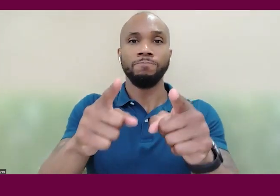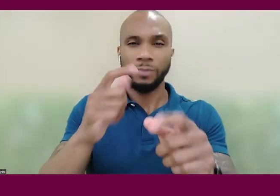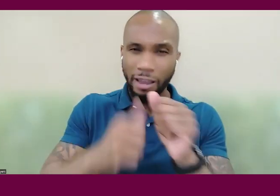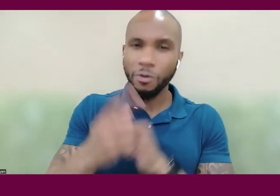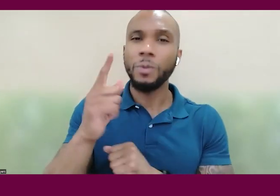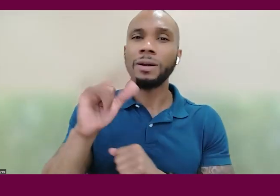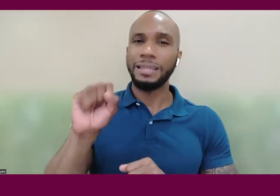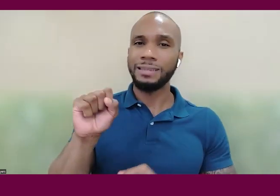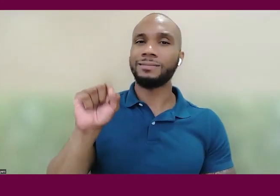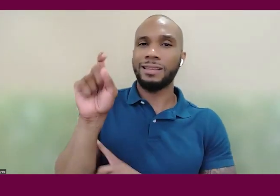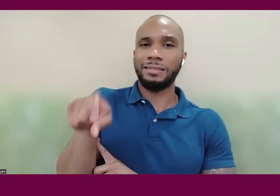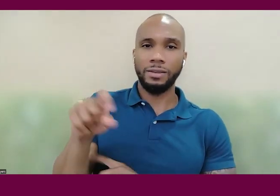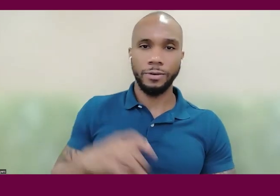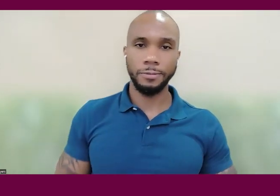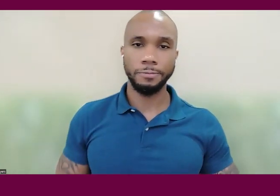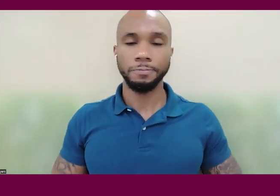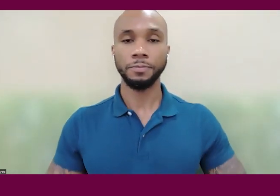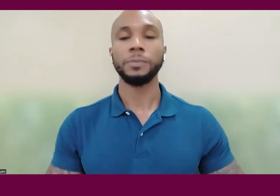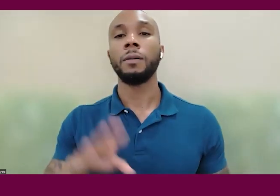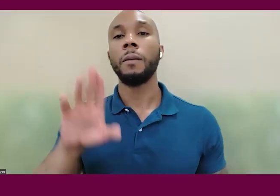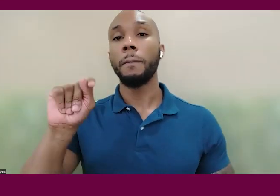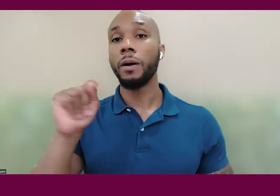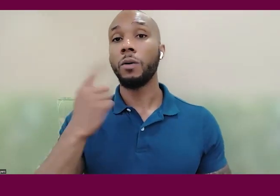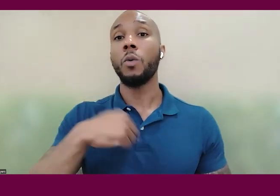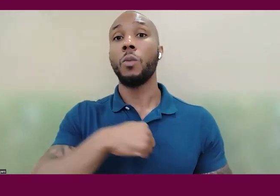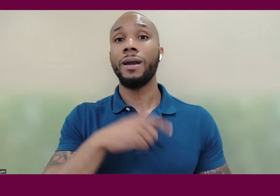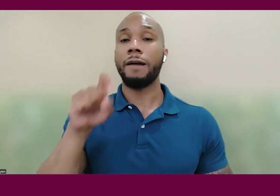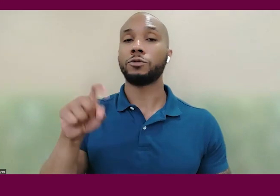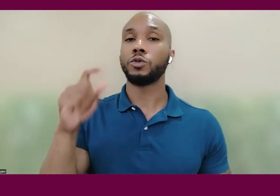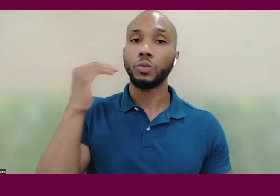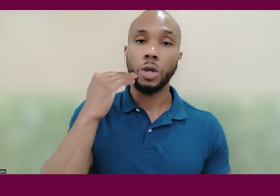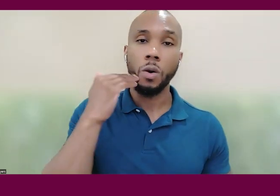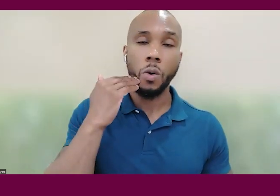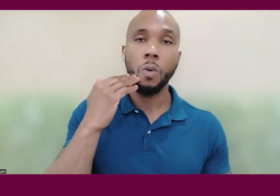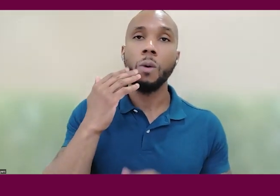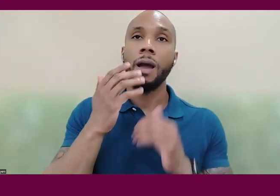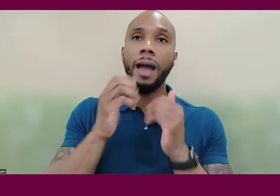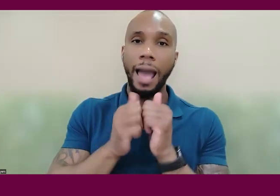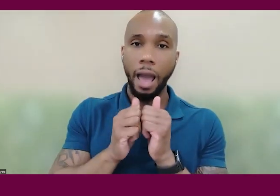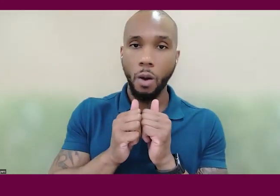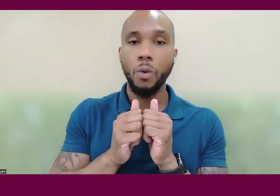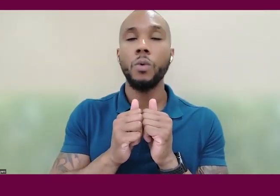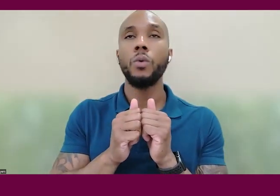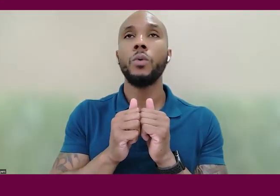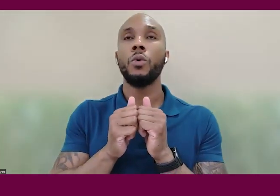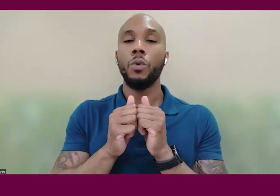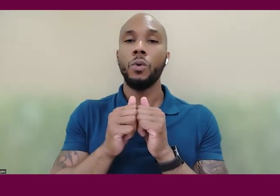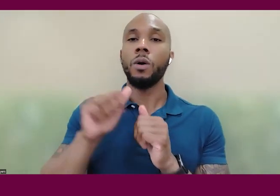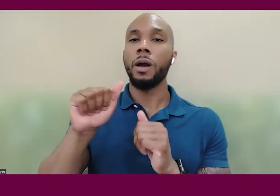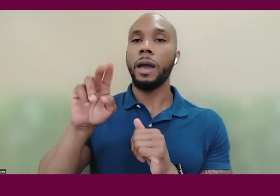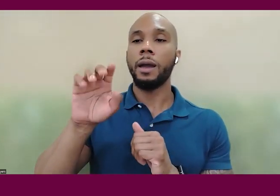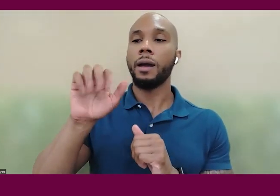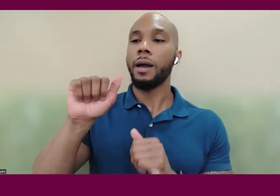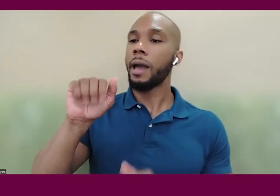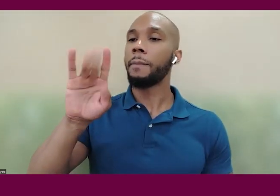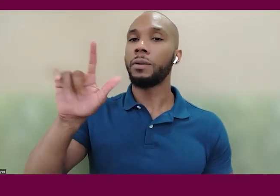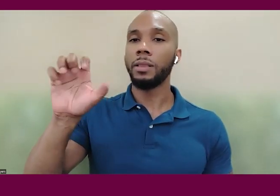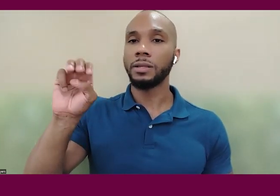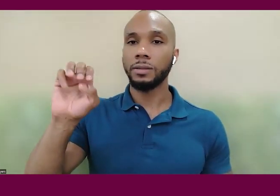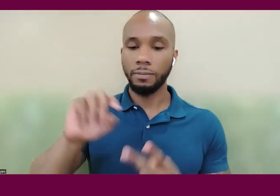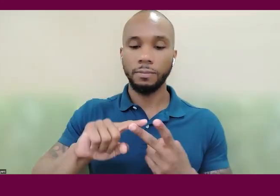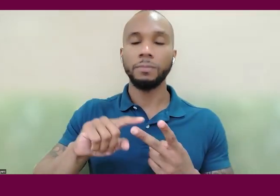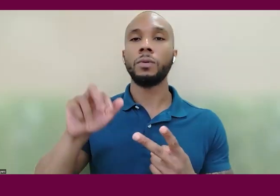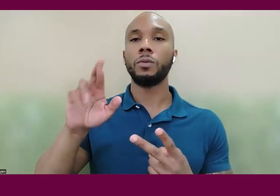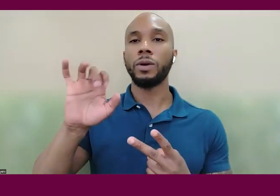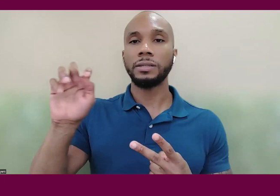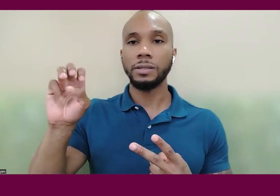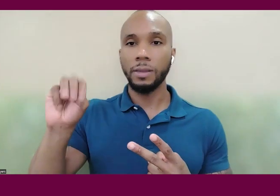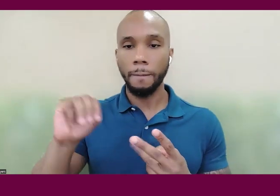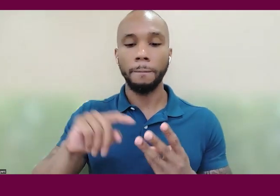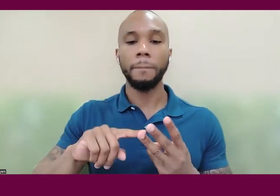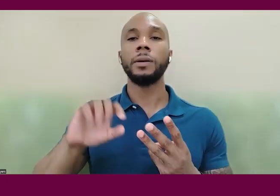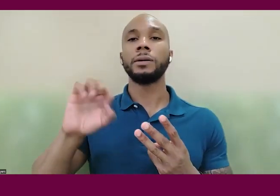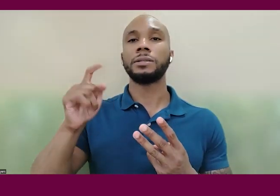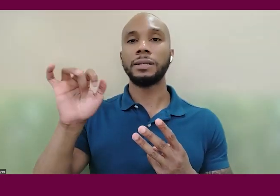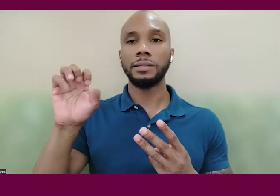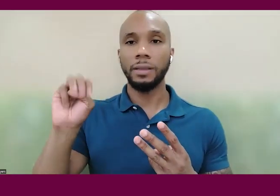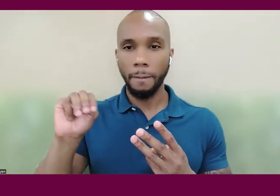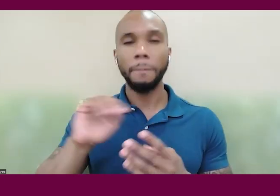Everybody is necessary, but we do have to know how ableism, racism, sexism in all its